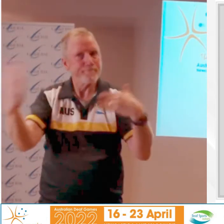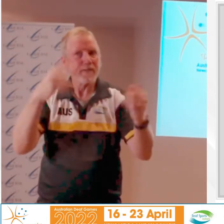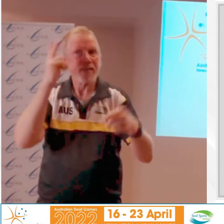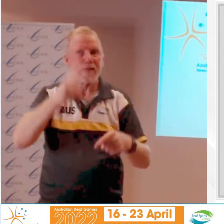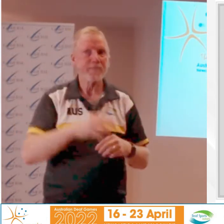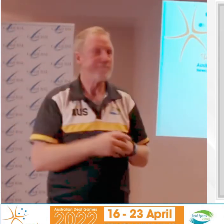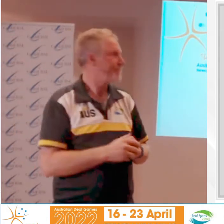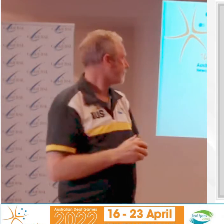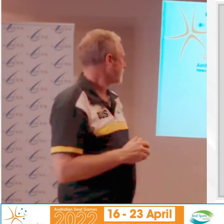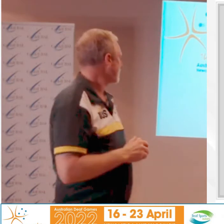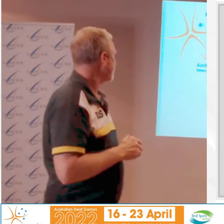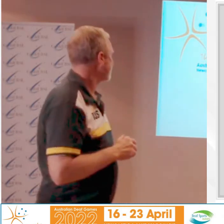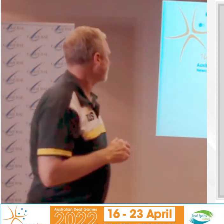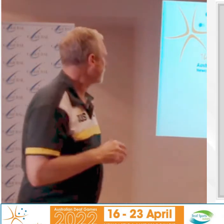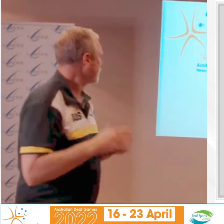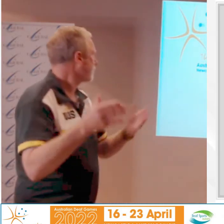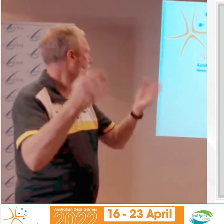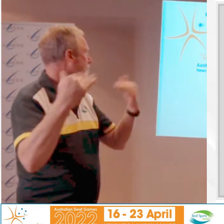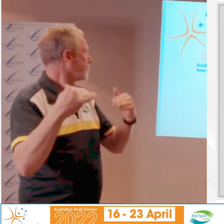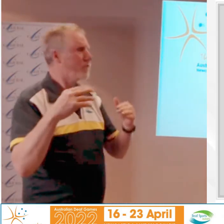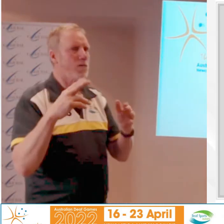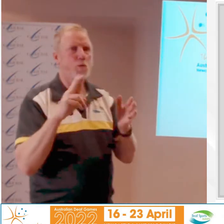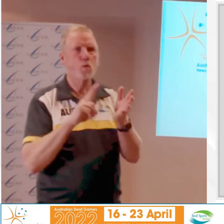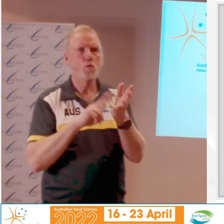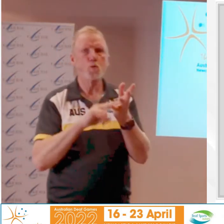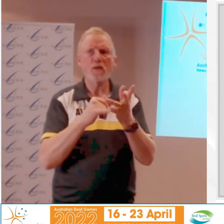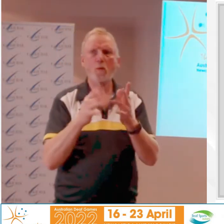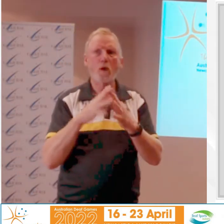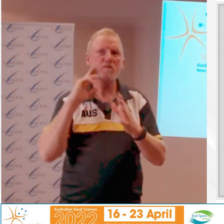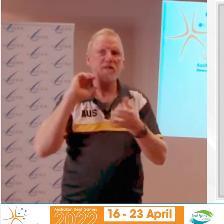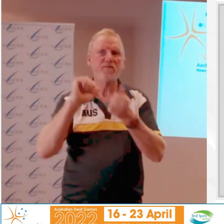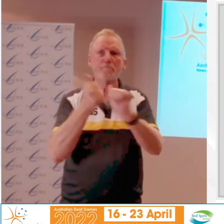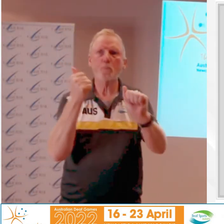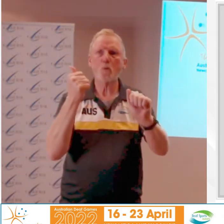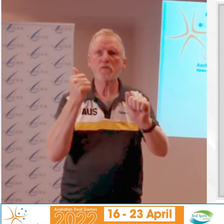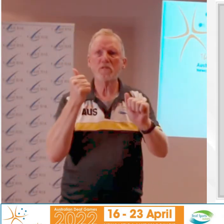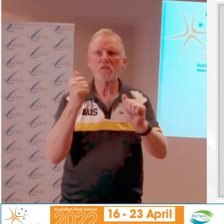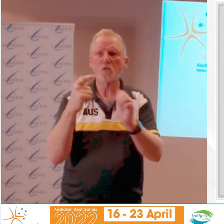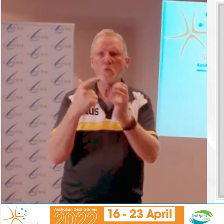so really hopfull to see